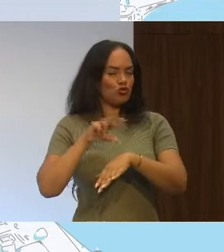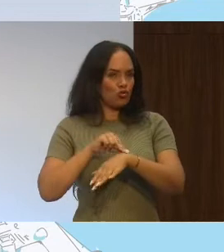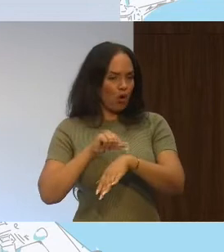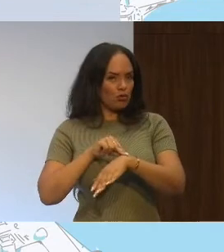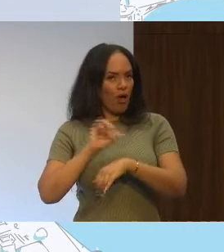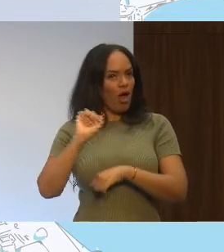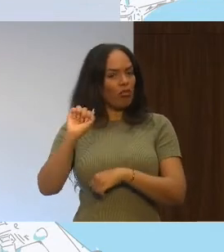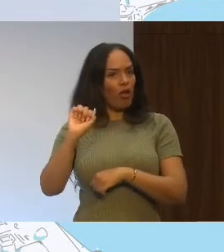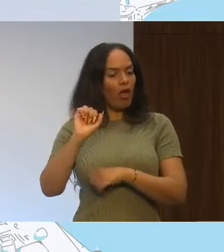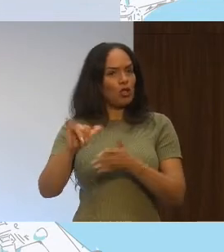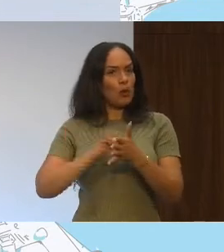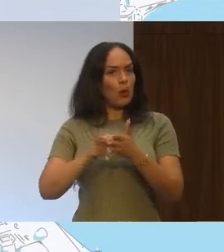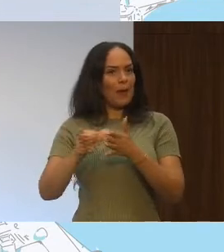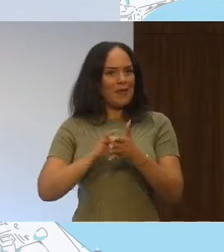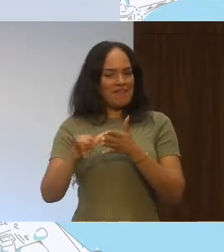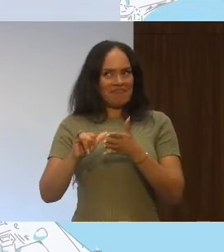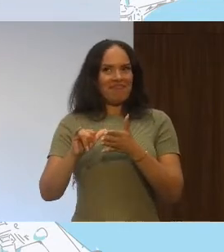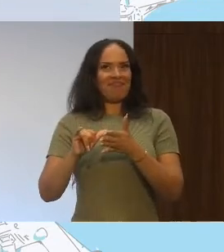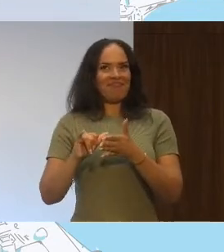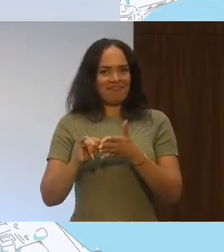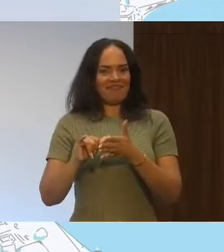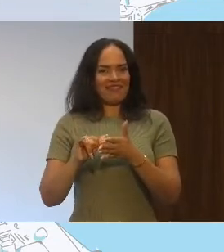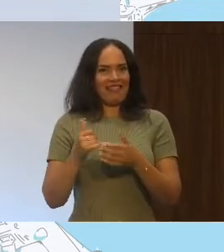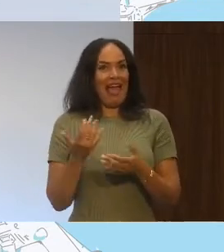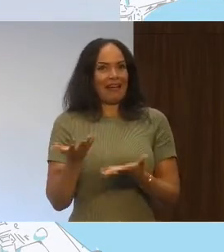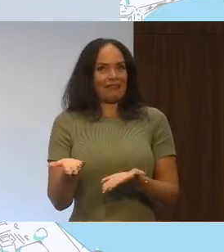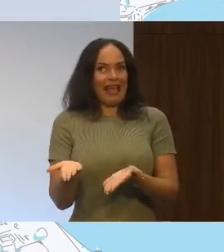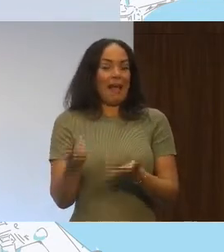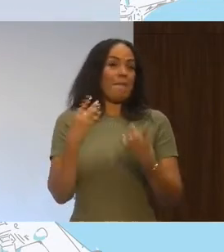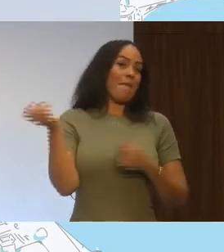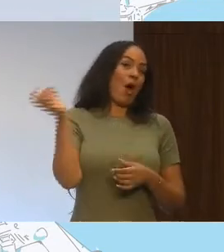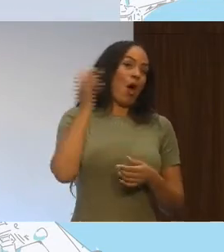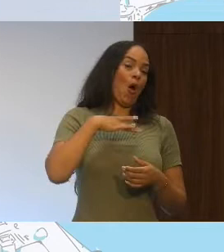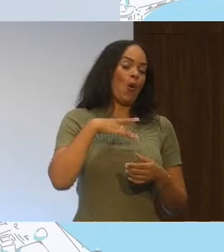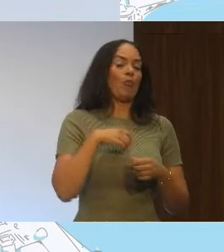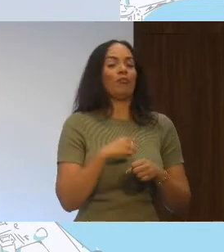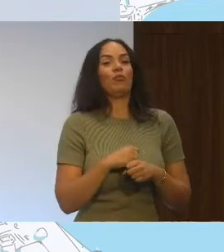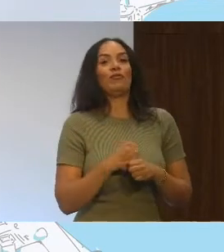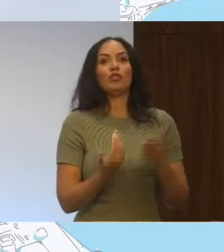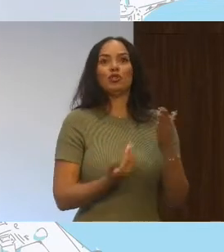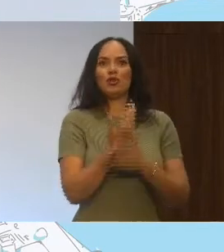and came home with the first generation of acute anti CGRP medication called Ubrogepant.